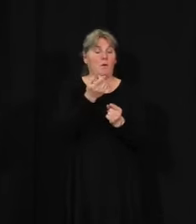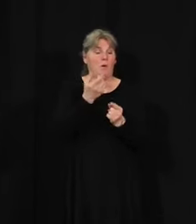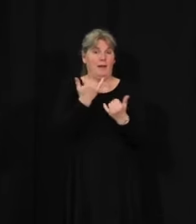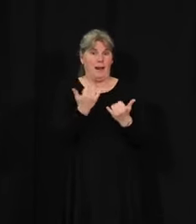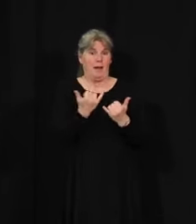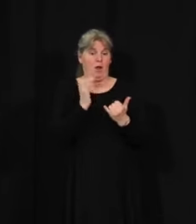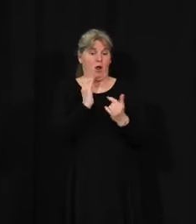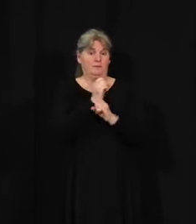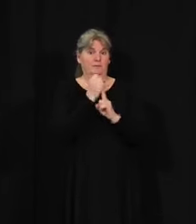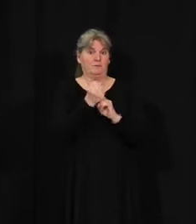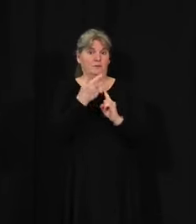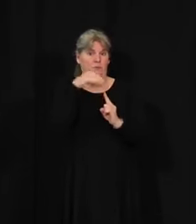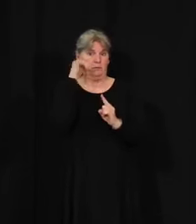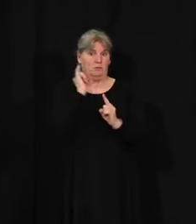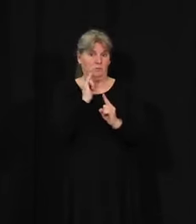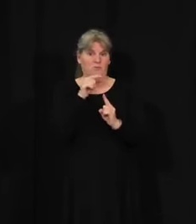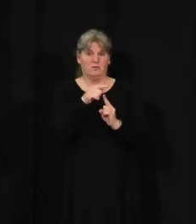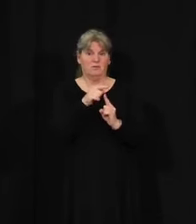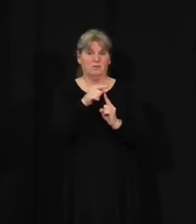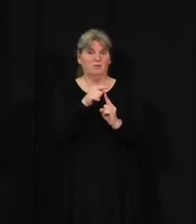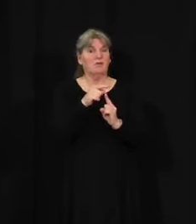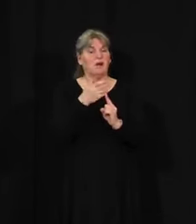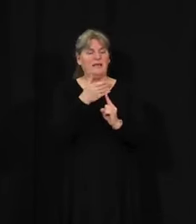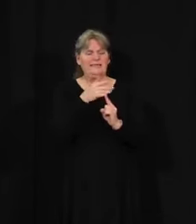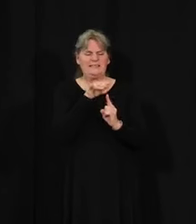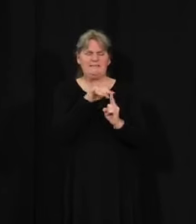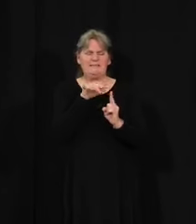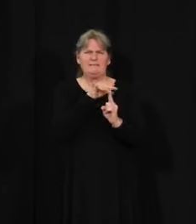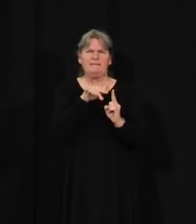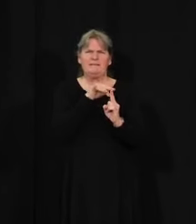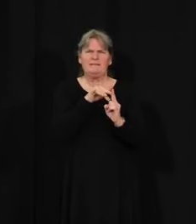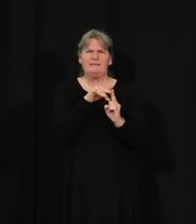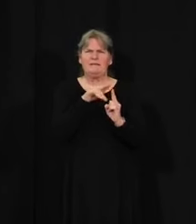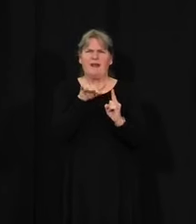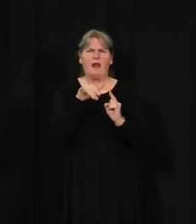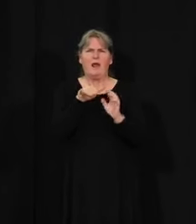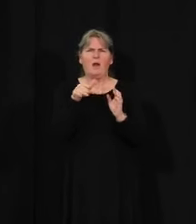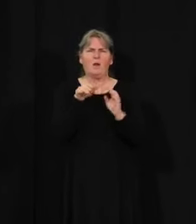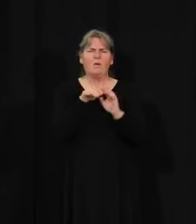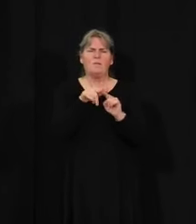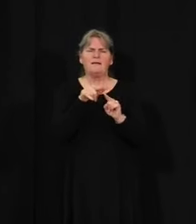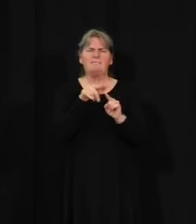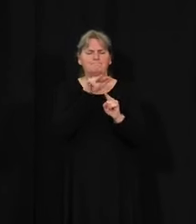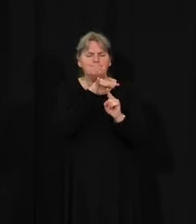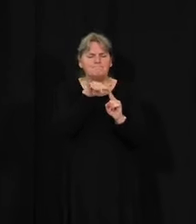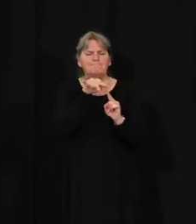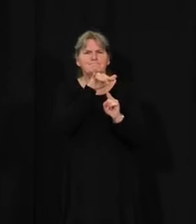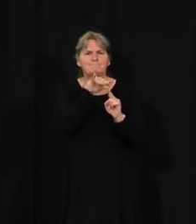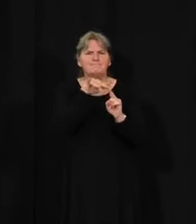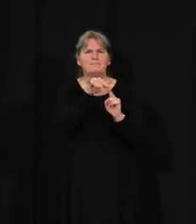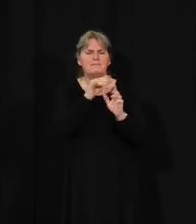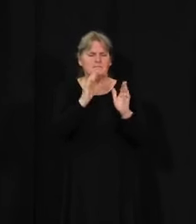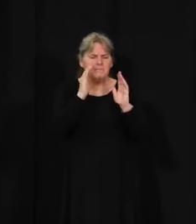where we are now for things we have never closed is a really important face we are in right now. That is taking up a lot of